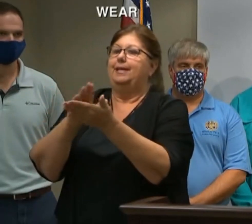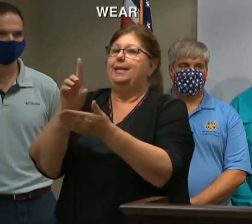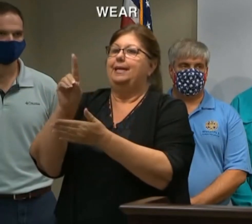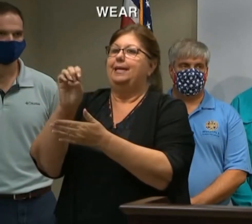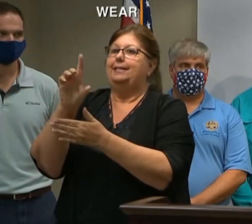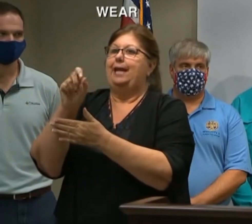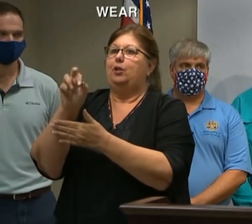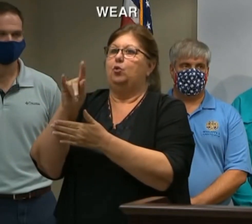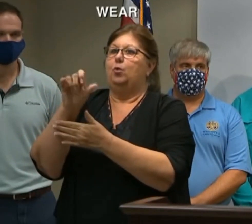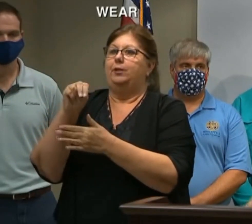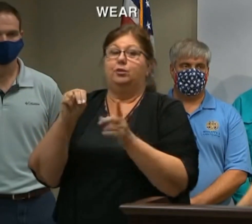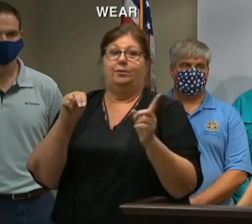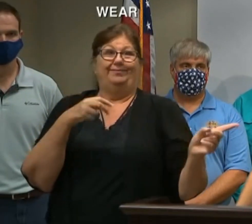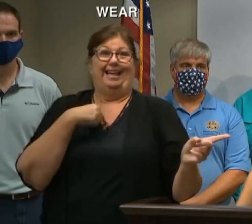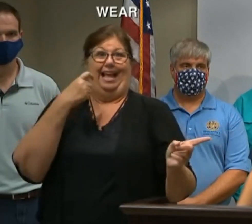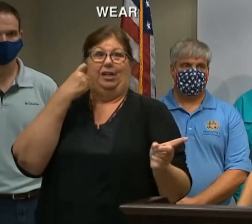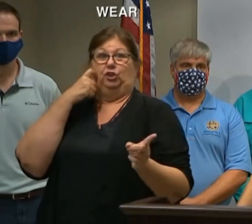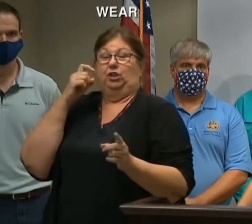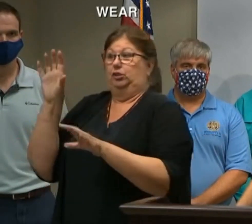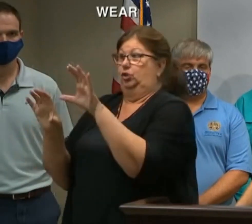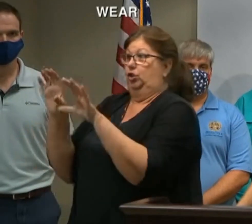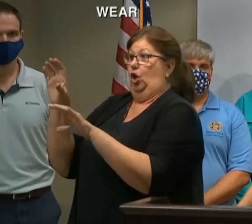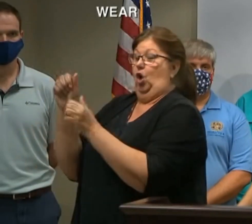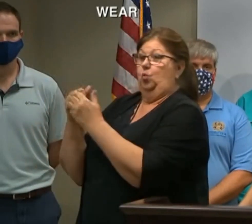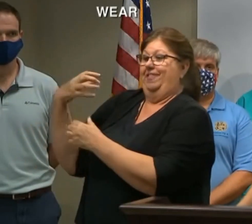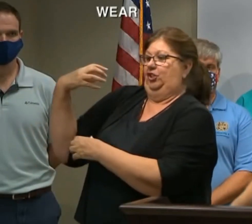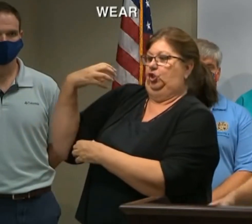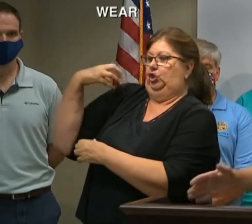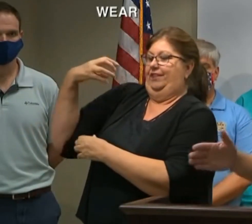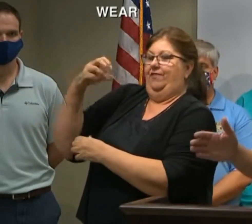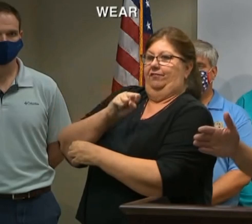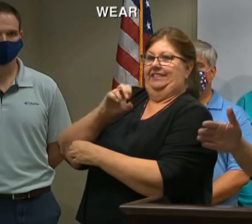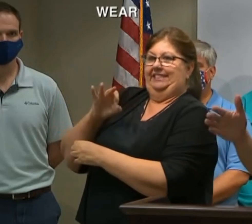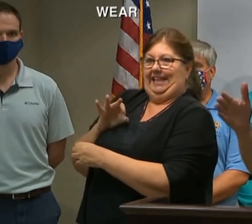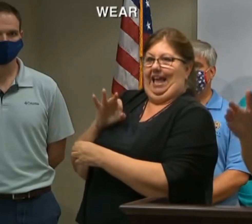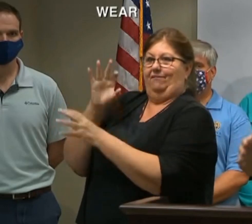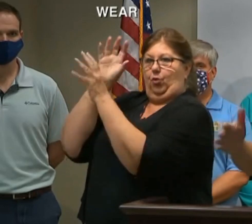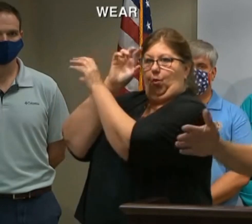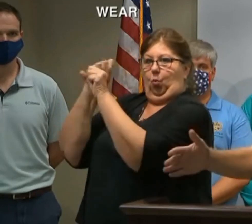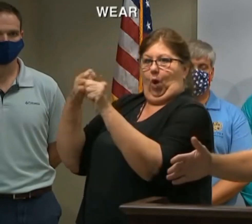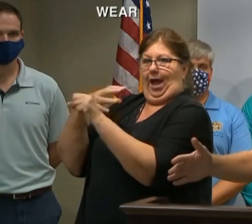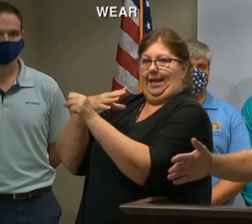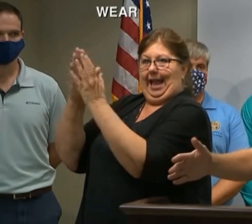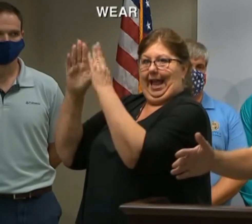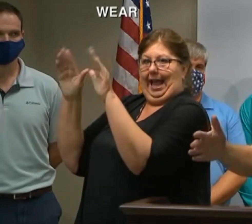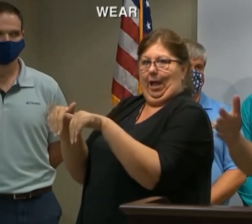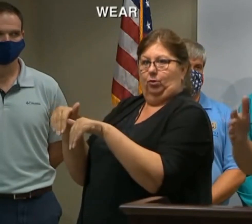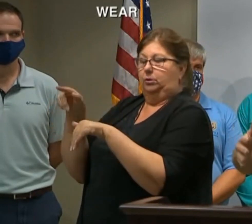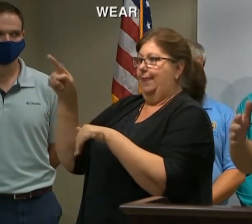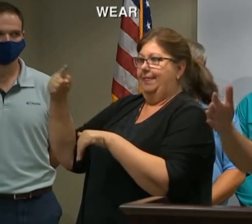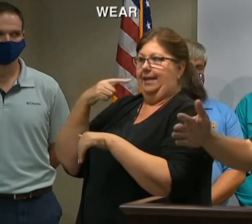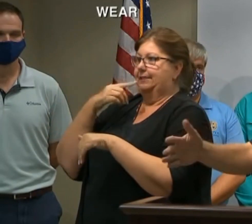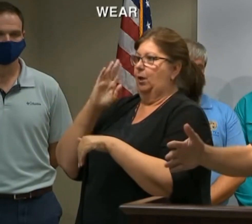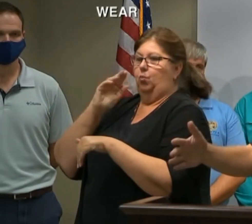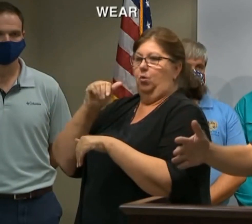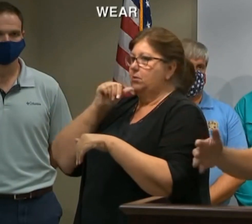just on the phone with a chief of staff meadows at the white house and the there is no delay in the processing of that